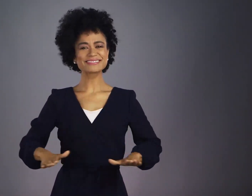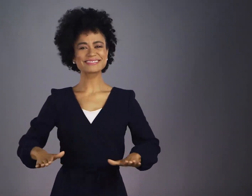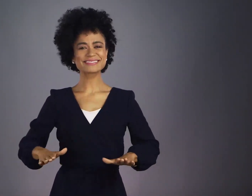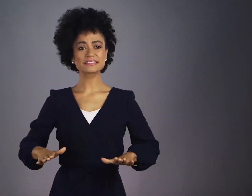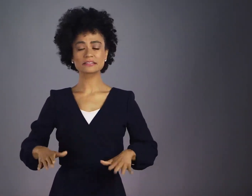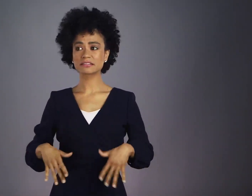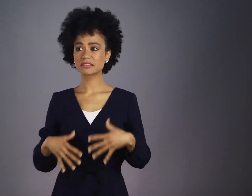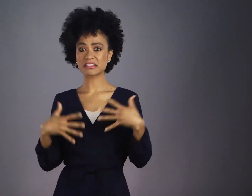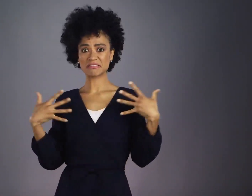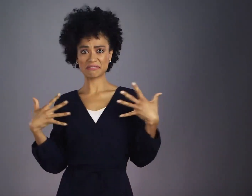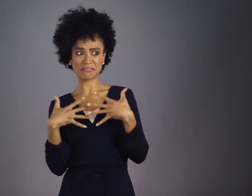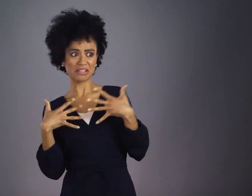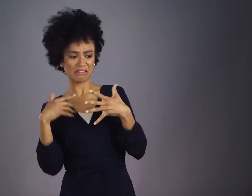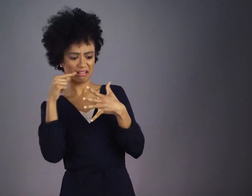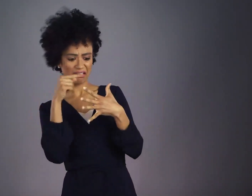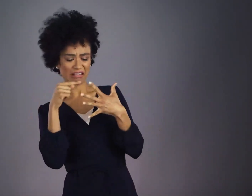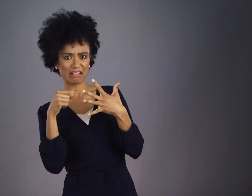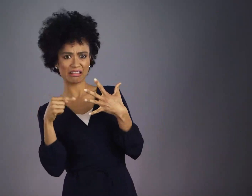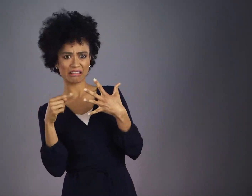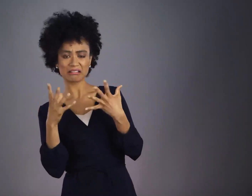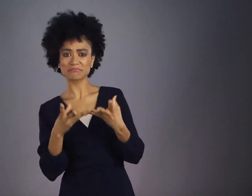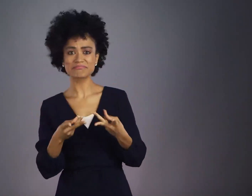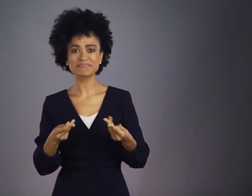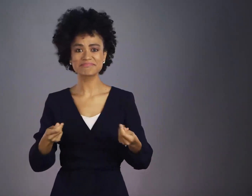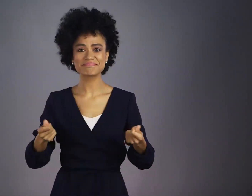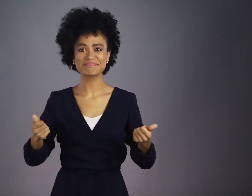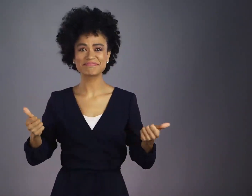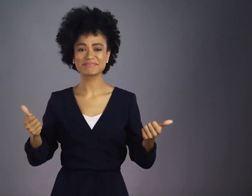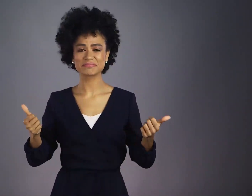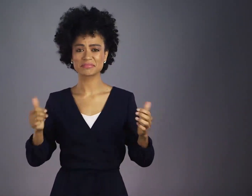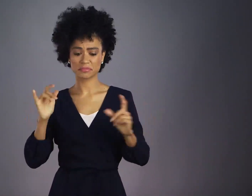We can be alone at perfect peace and ease.